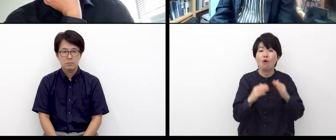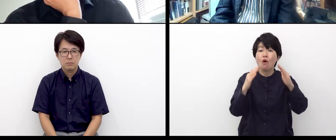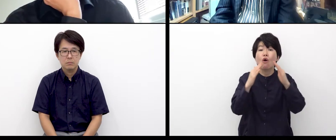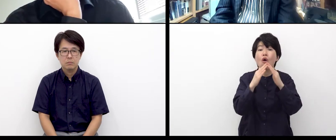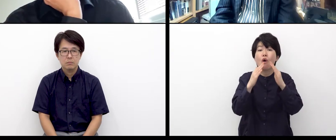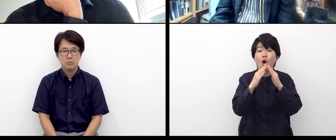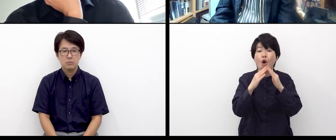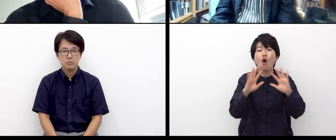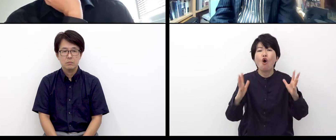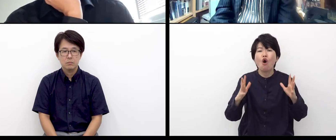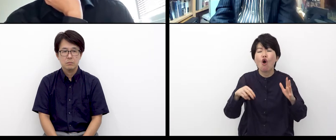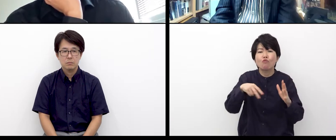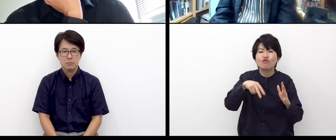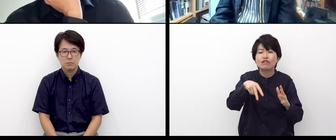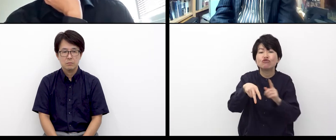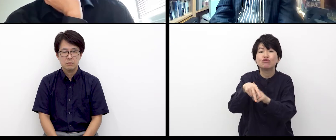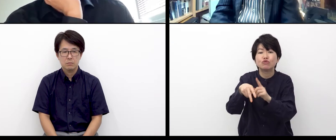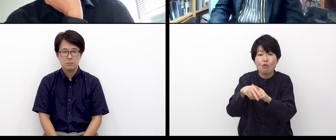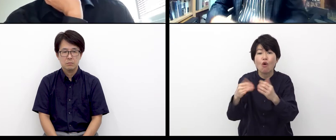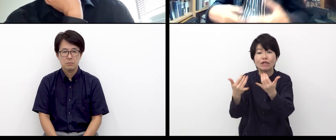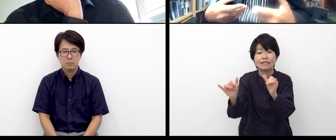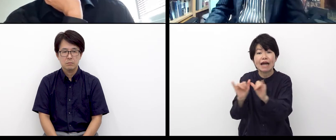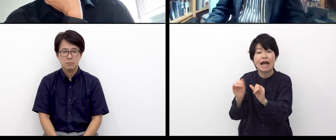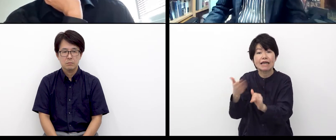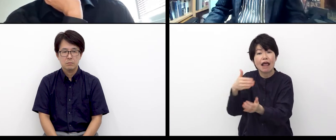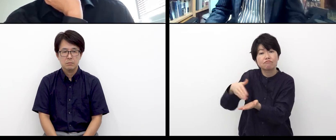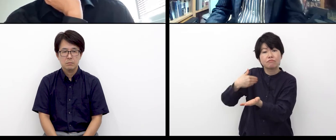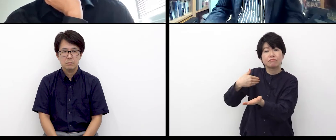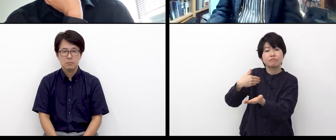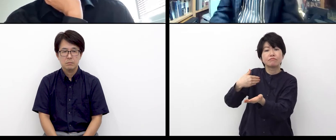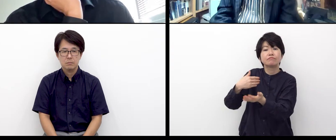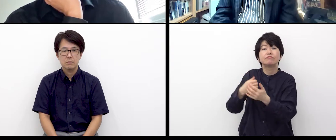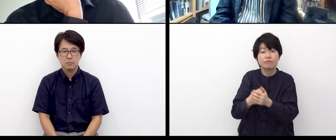and the problem is where adult people live who can’t participate in society.